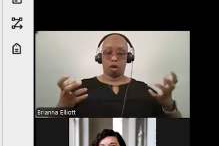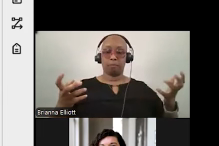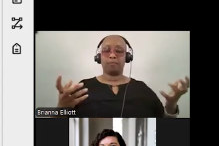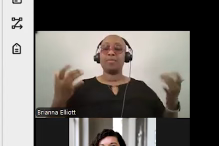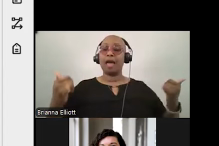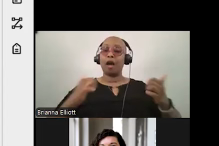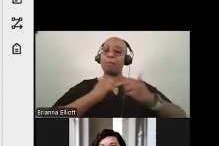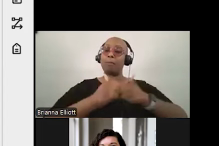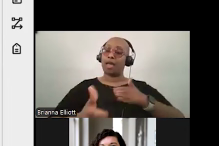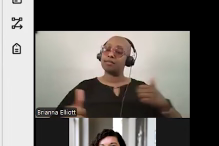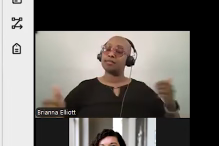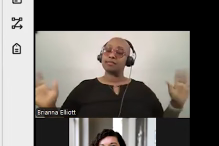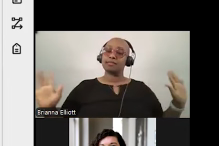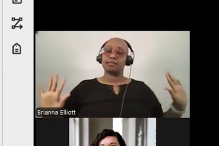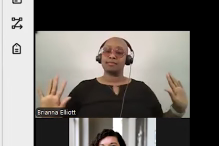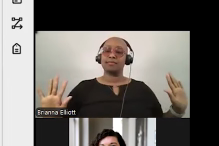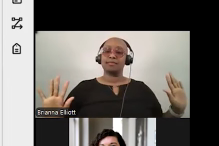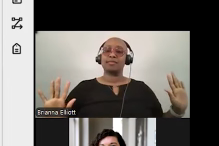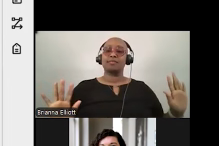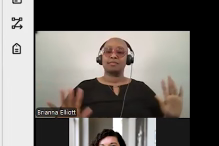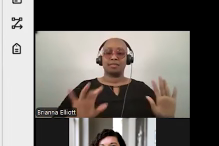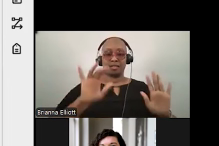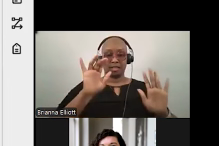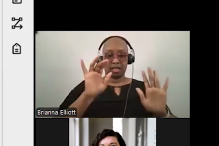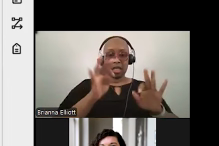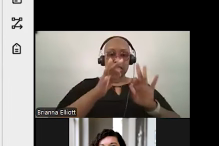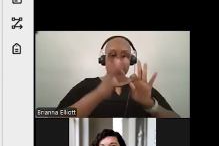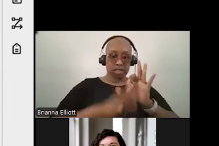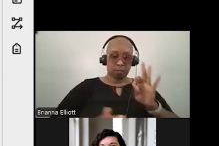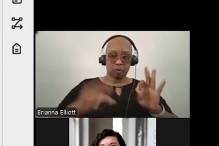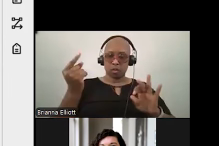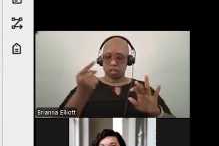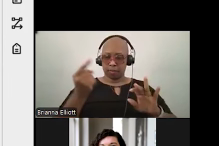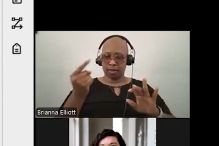It's that simple when you have something that is helping you and doing this automatically. Imagine